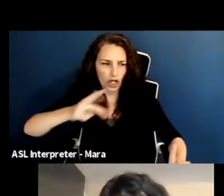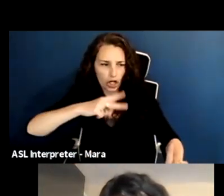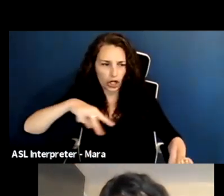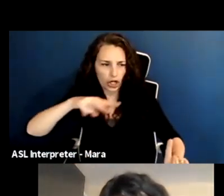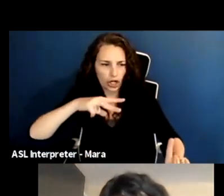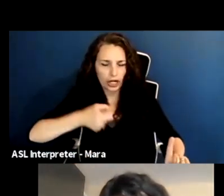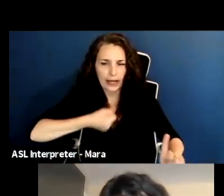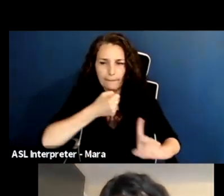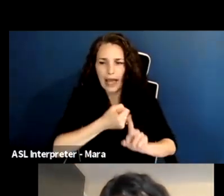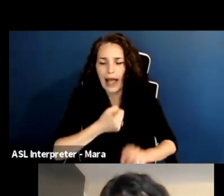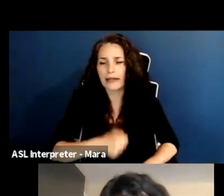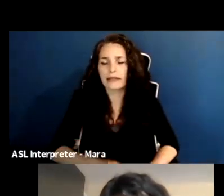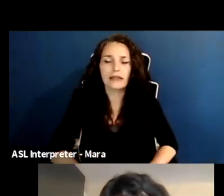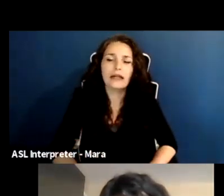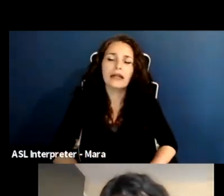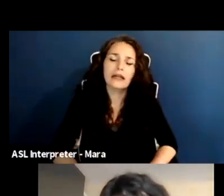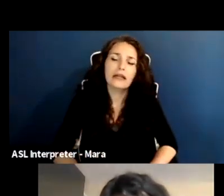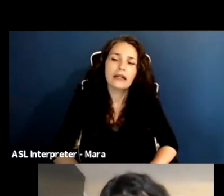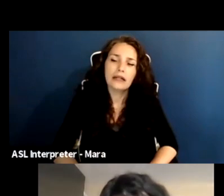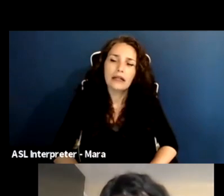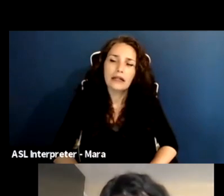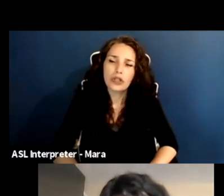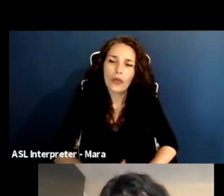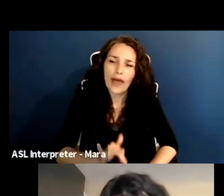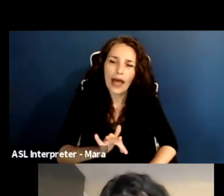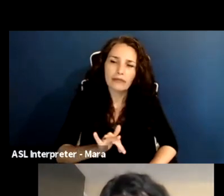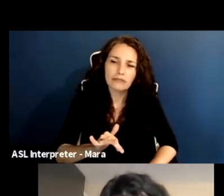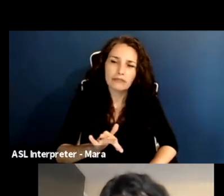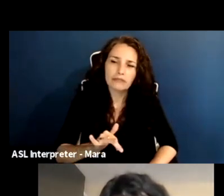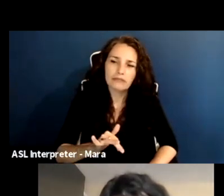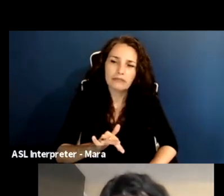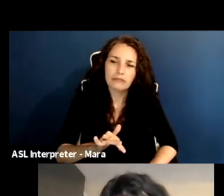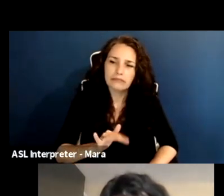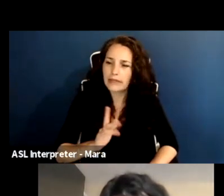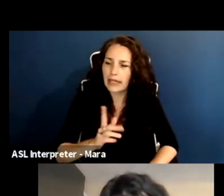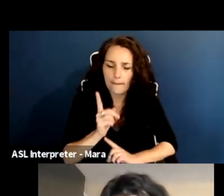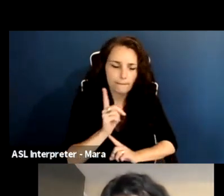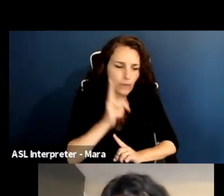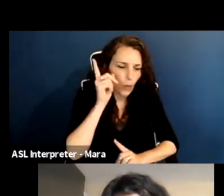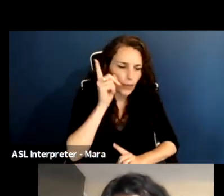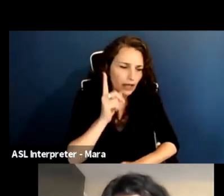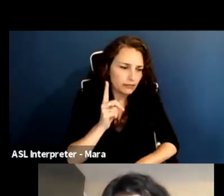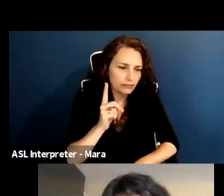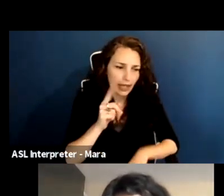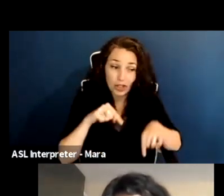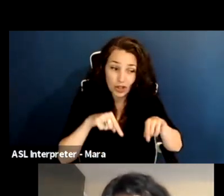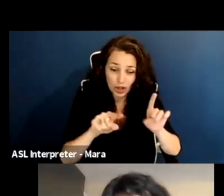this sort of this moment of during COVID. We captured this moment within their impact